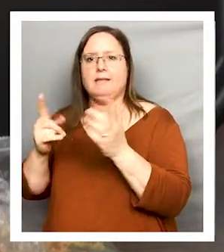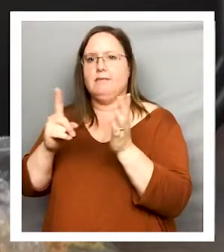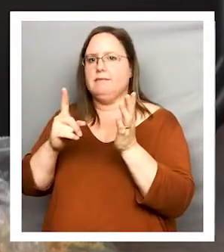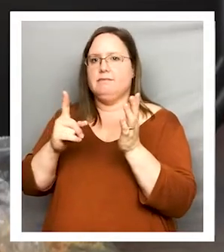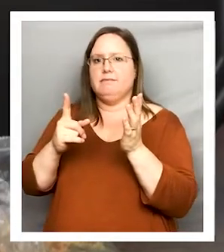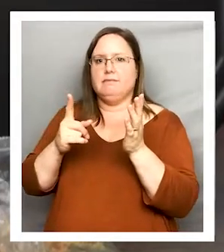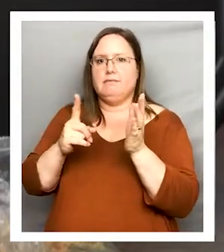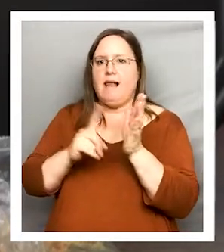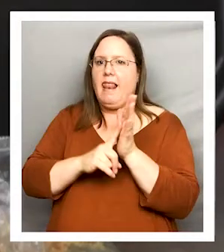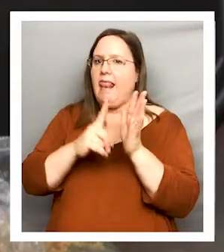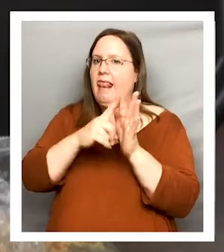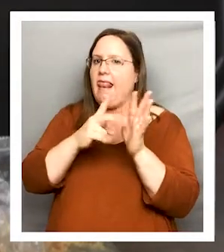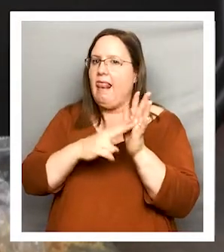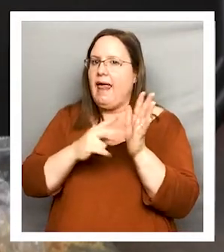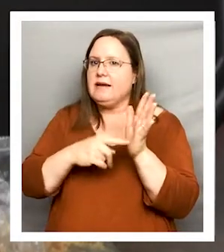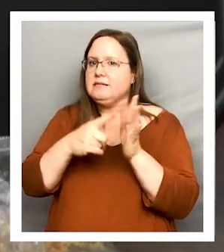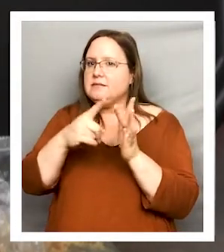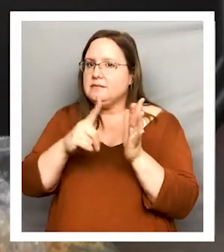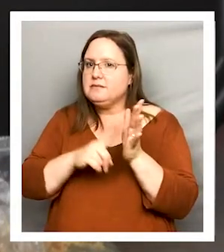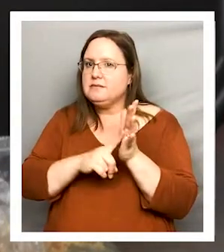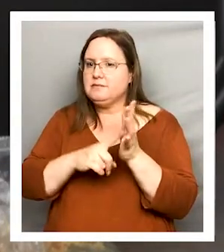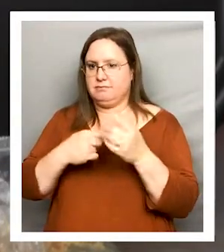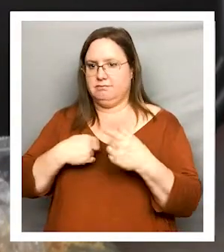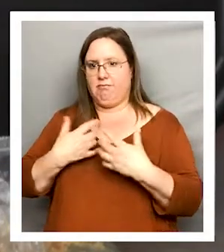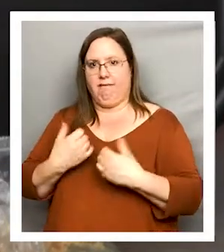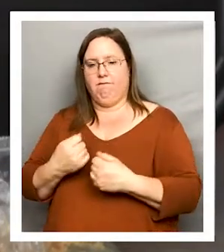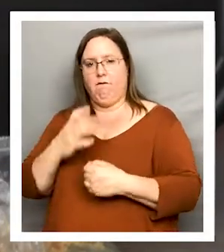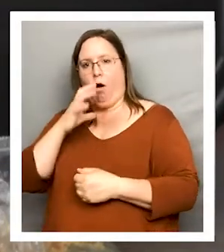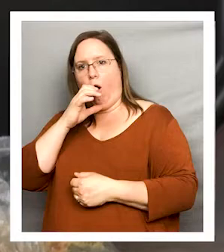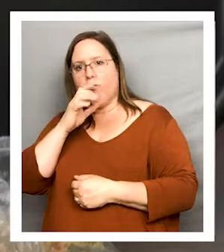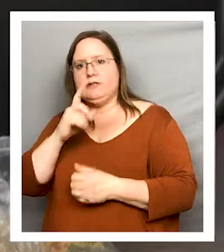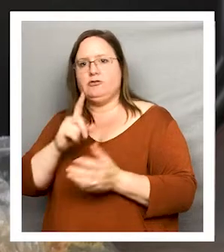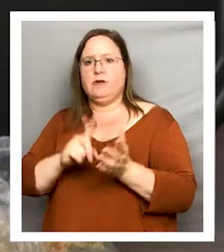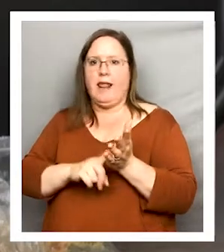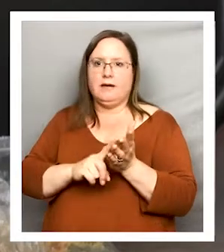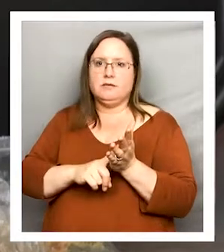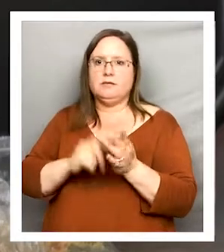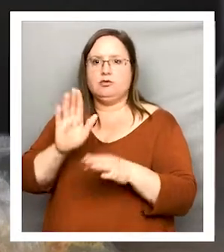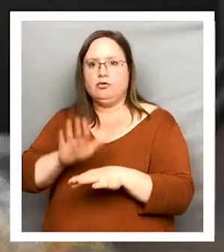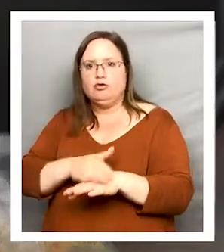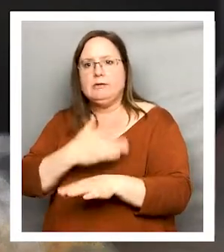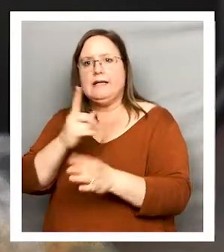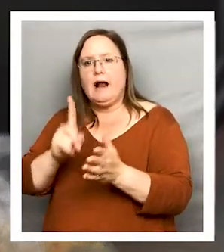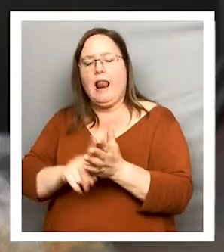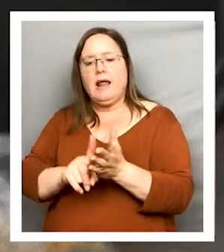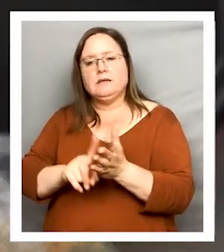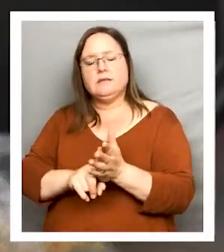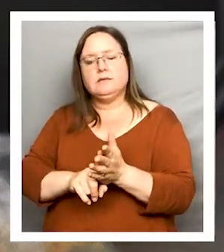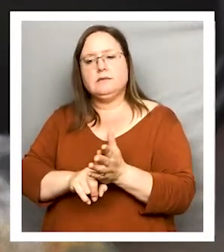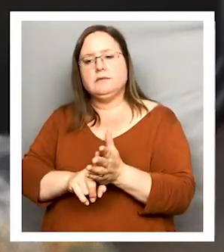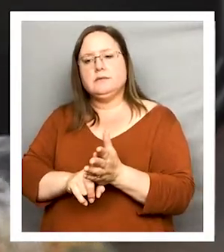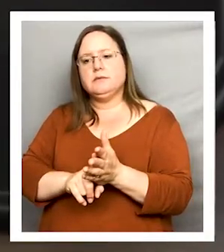i've got some green lentils or i've got couscous here